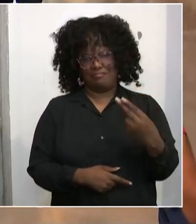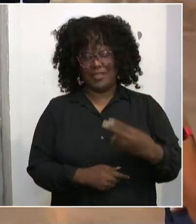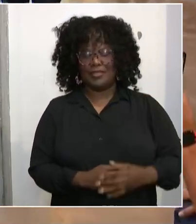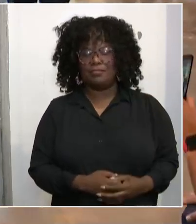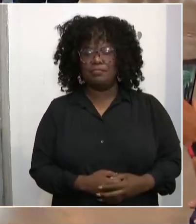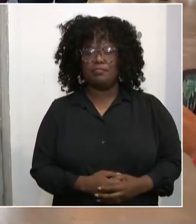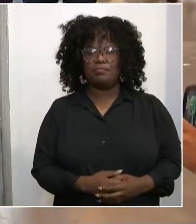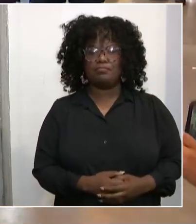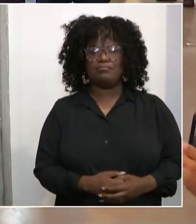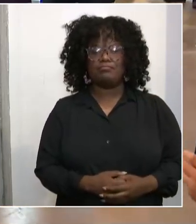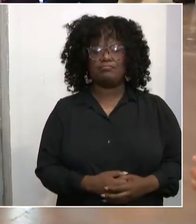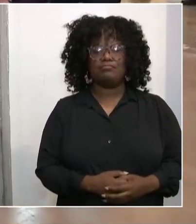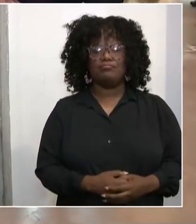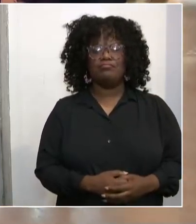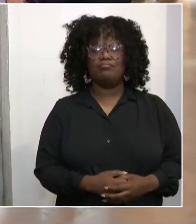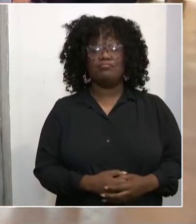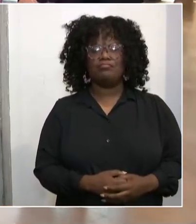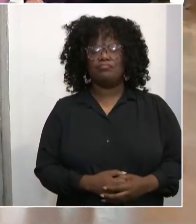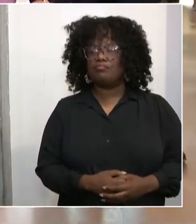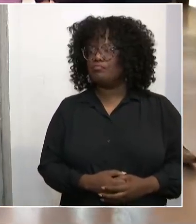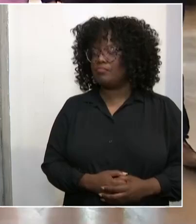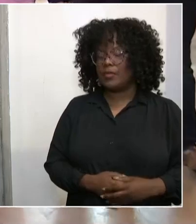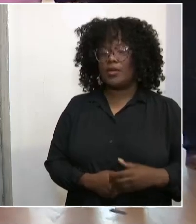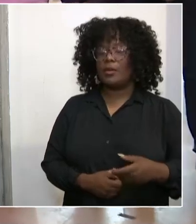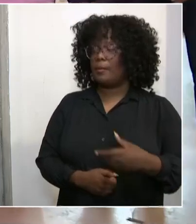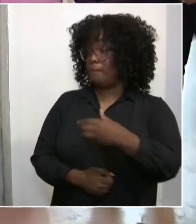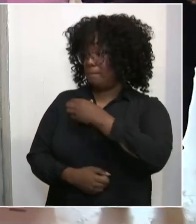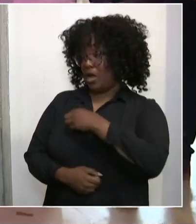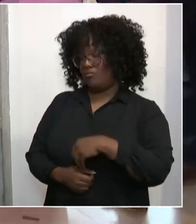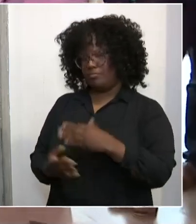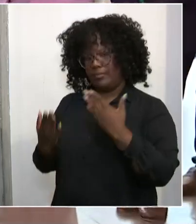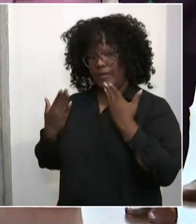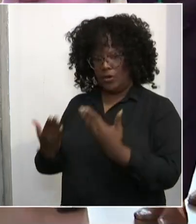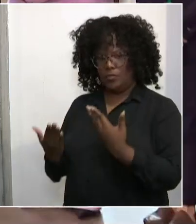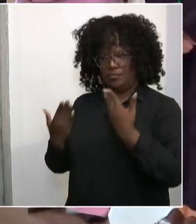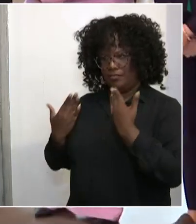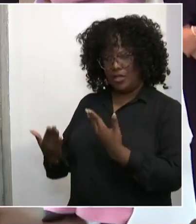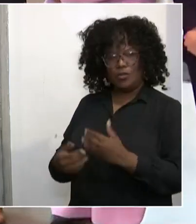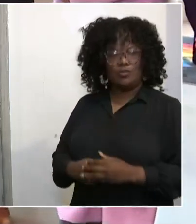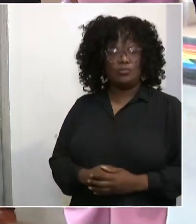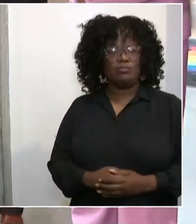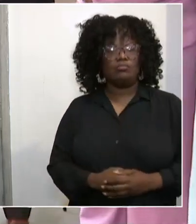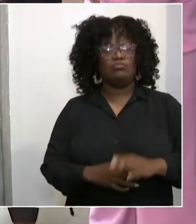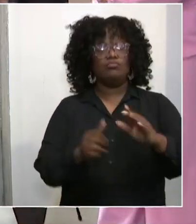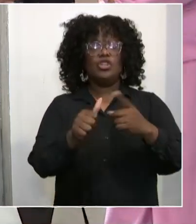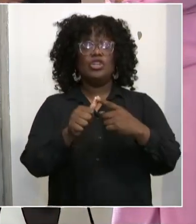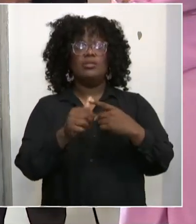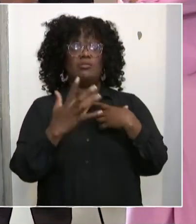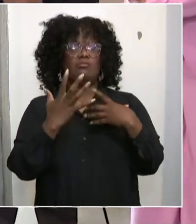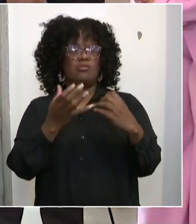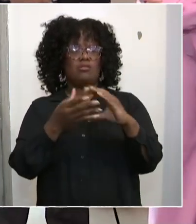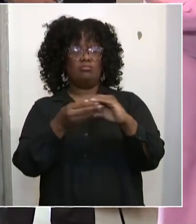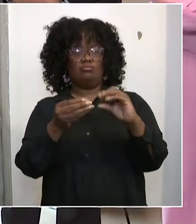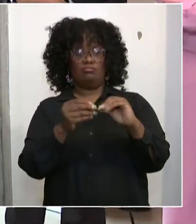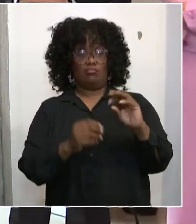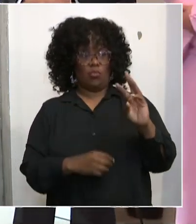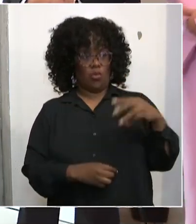Thank you Madam Mayor. um, what I'll start by saying is that Washington DC is proud to host uh.